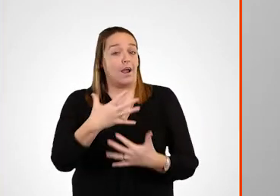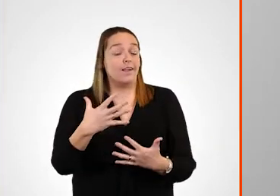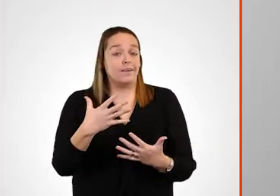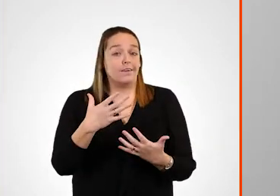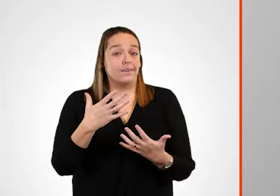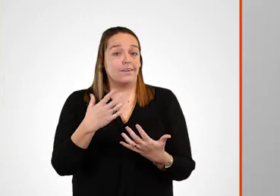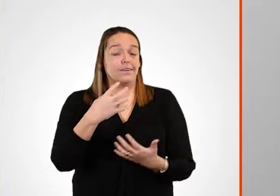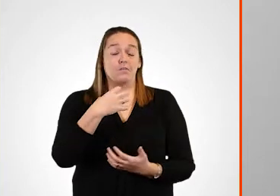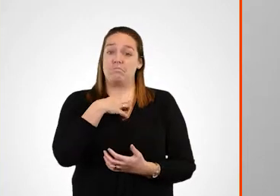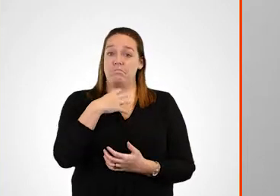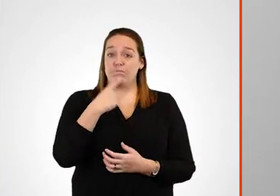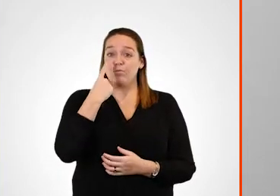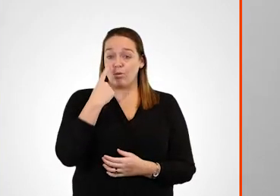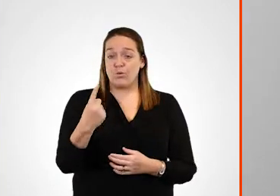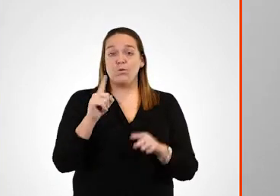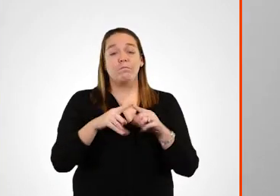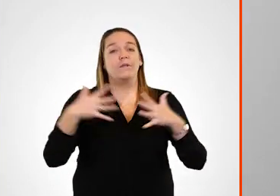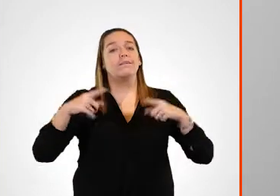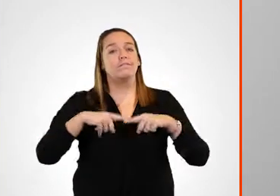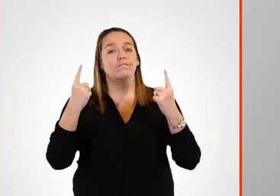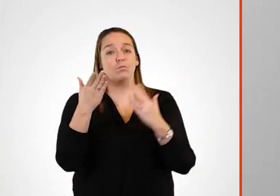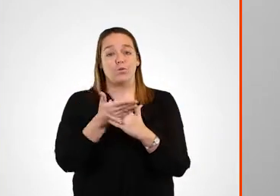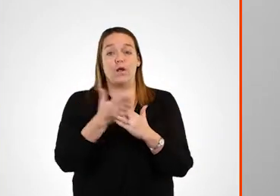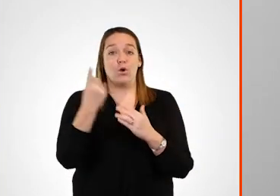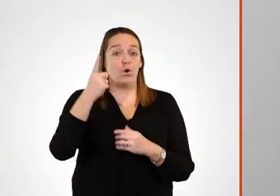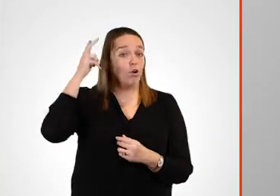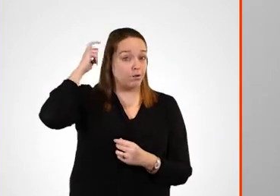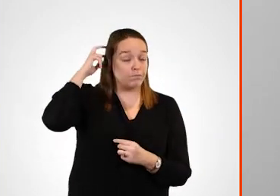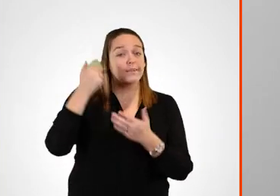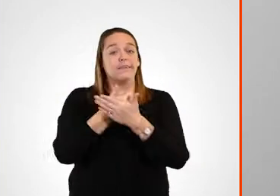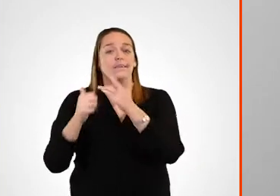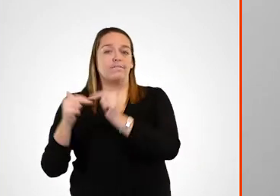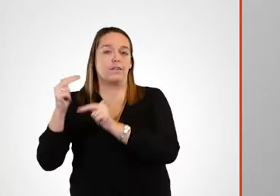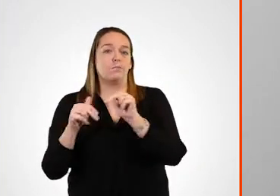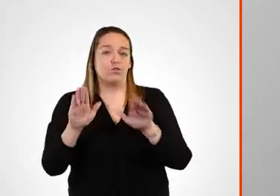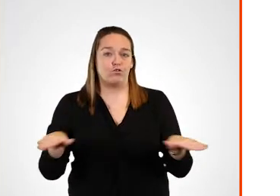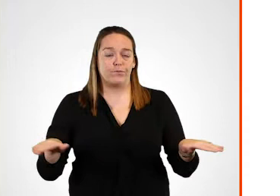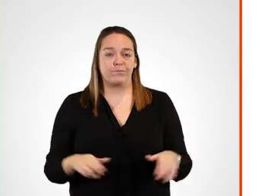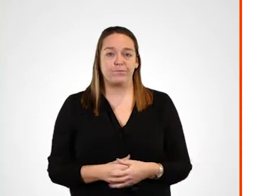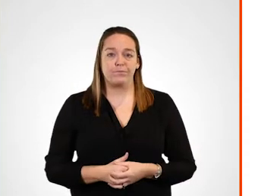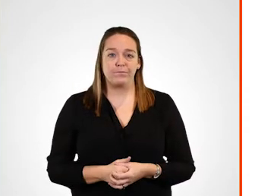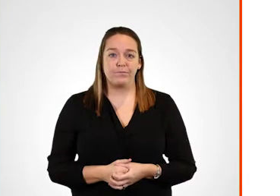to see that big difference between CI users and typically developing children.